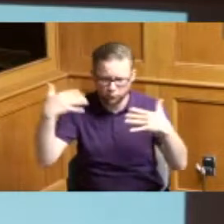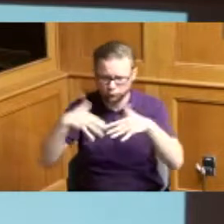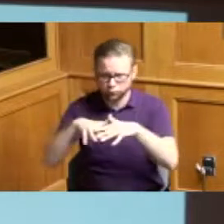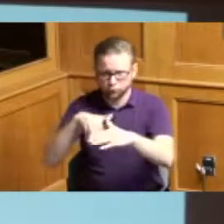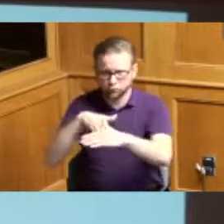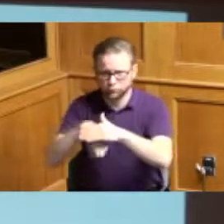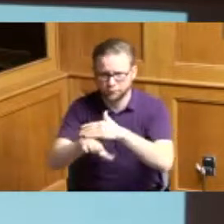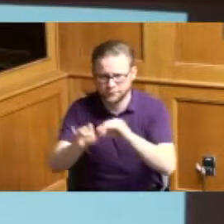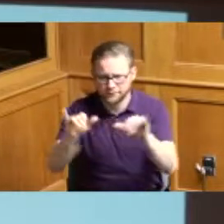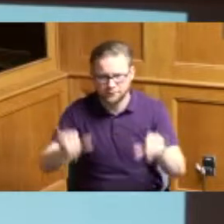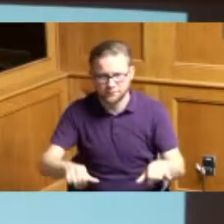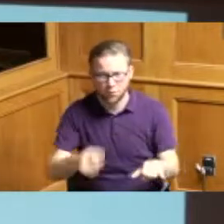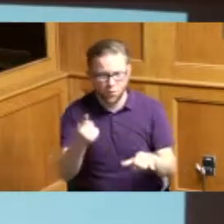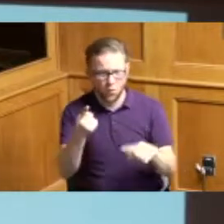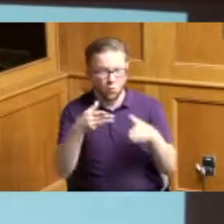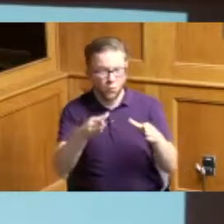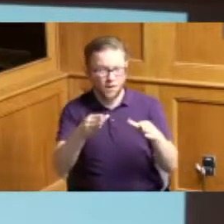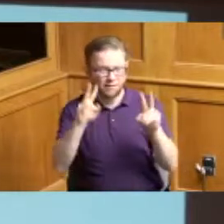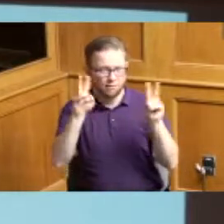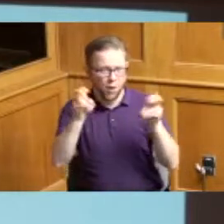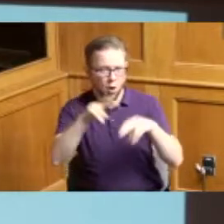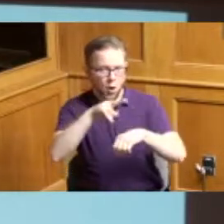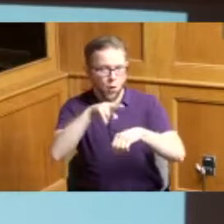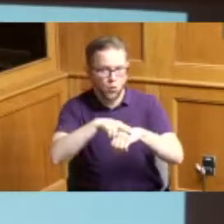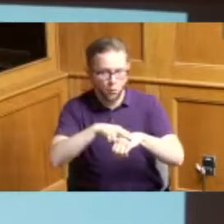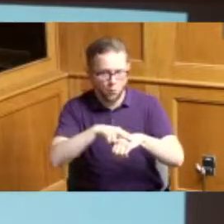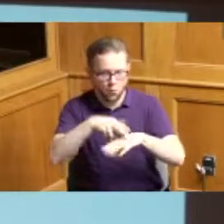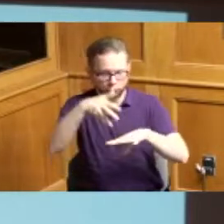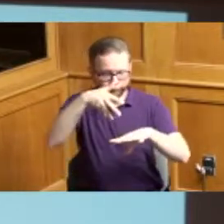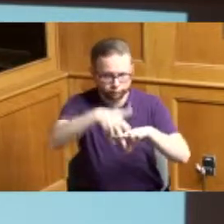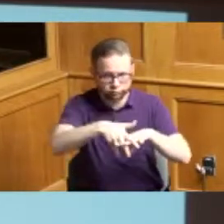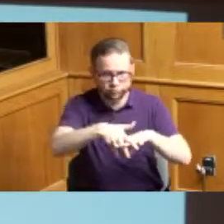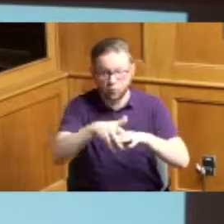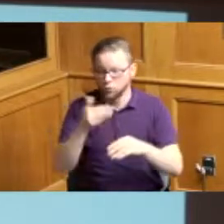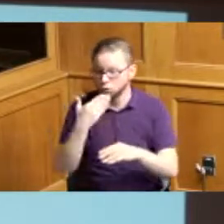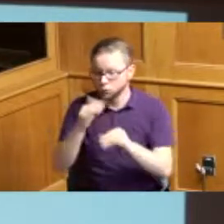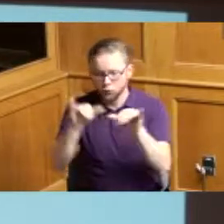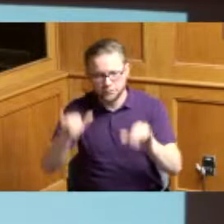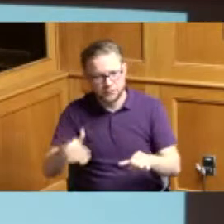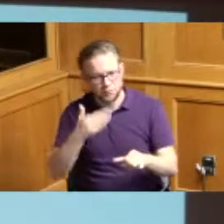normal infiltration and inflow even in very good systems with good piping and even if it